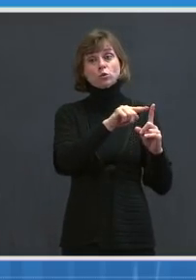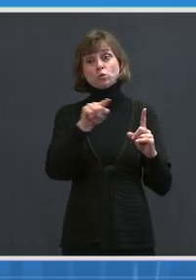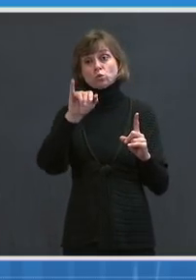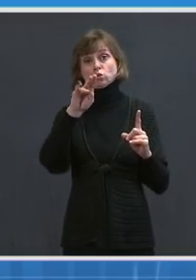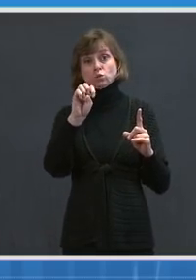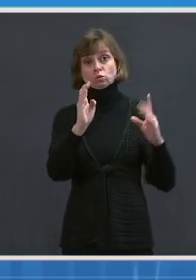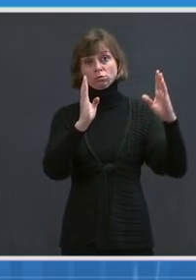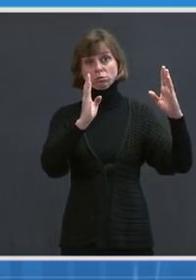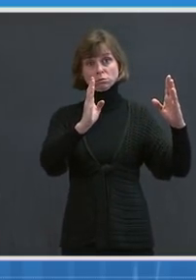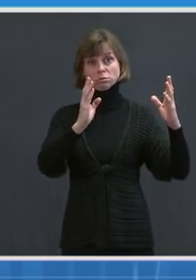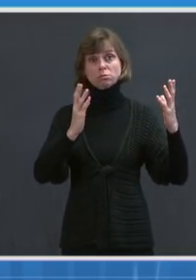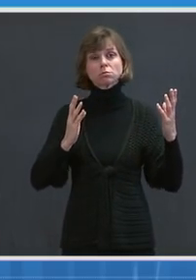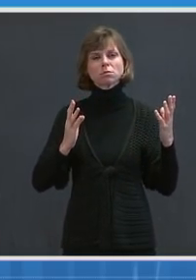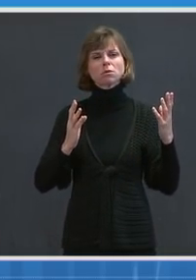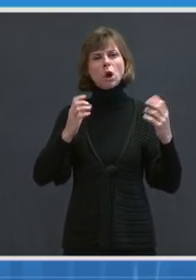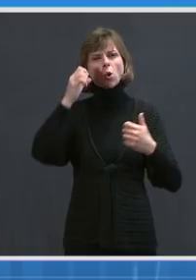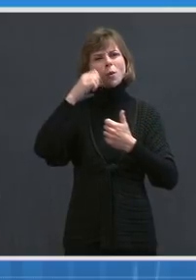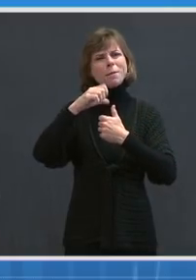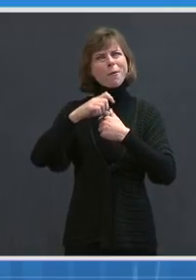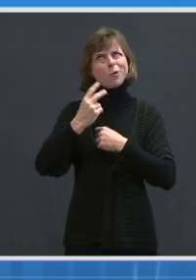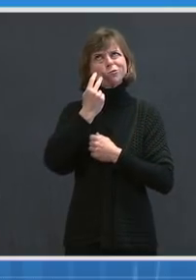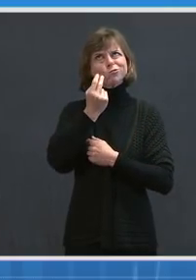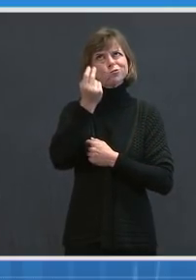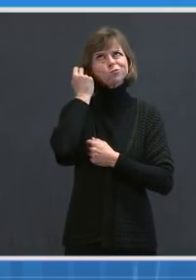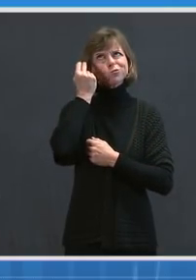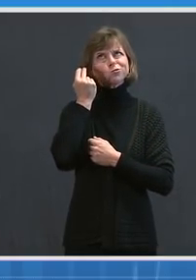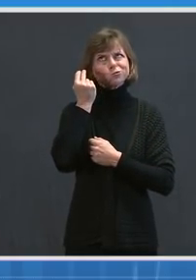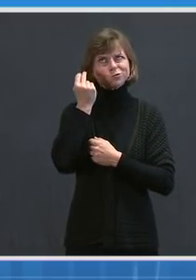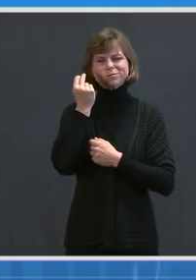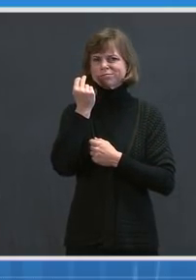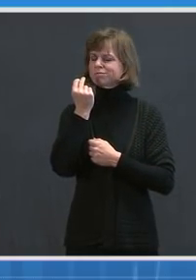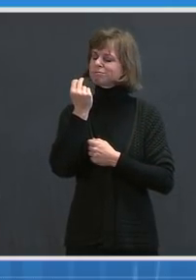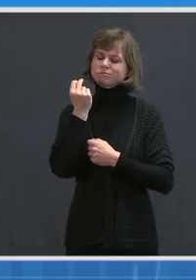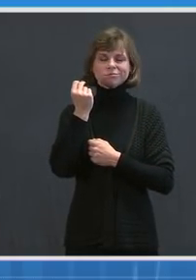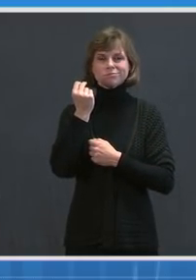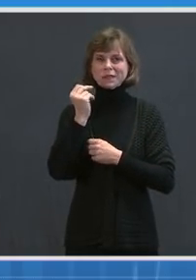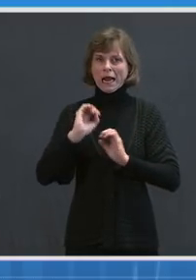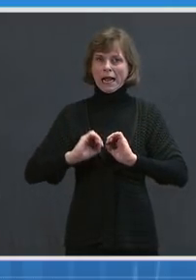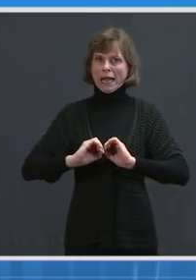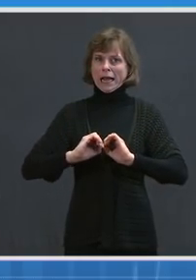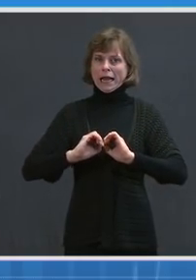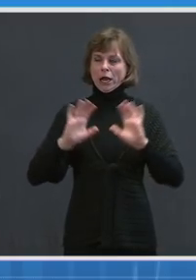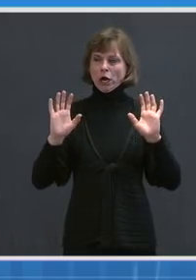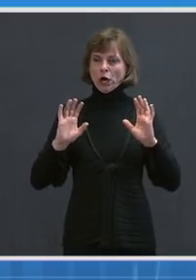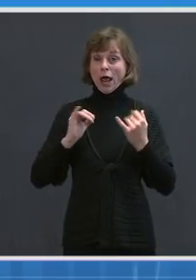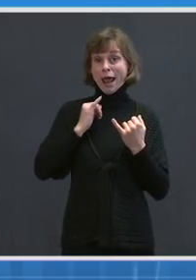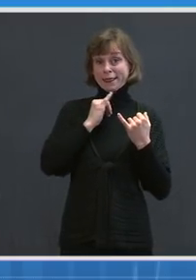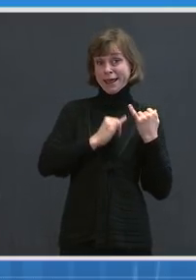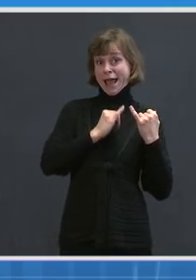many of us will recall very, very vividly -- in the end of the winter and the beginning of the spring,